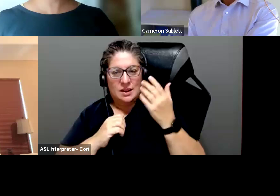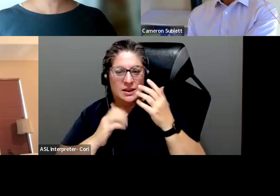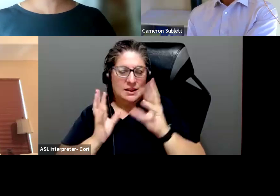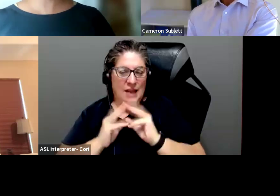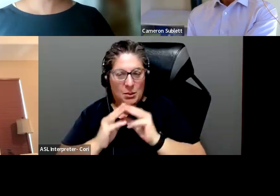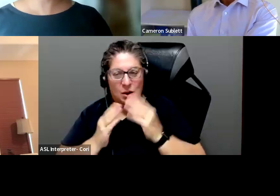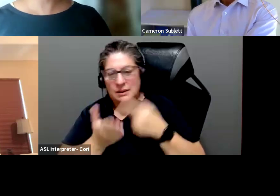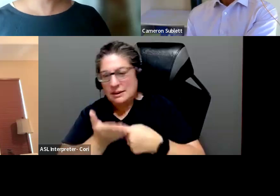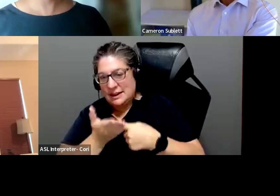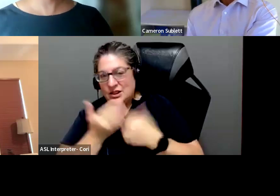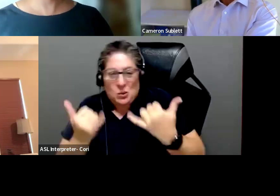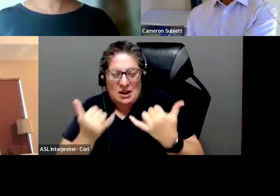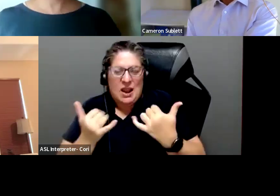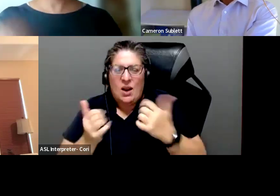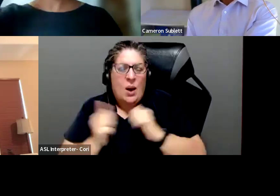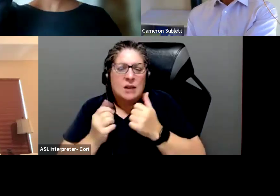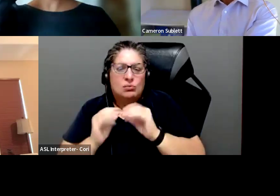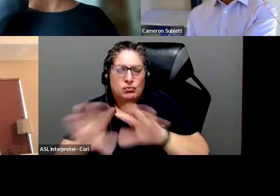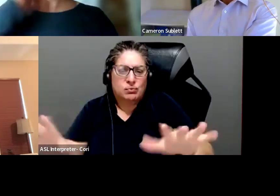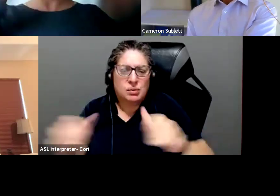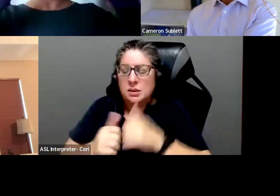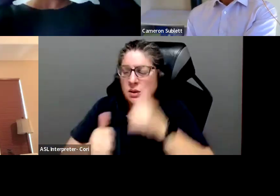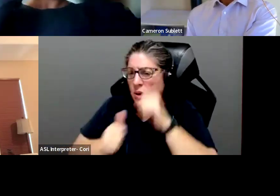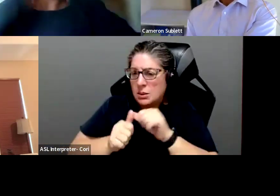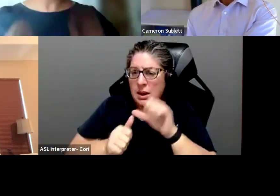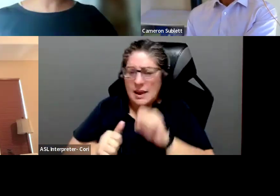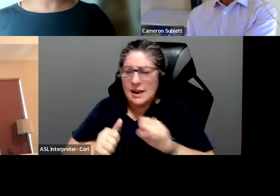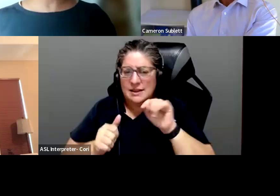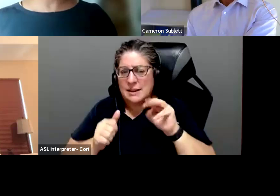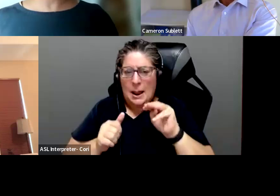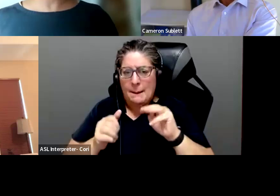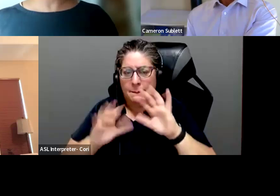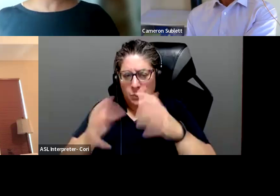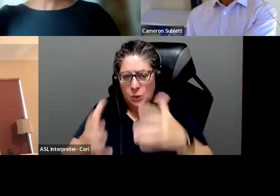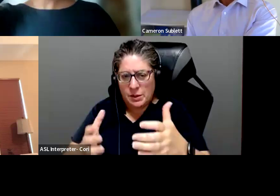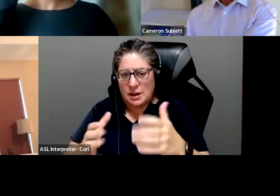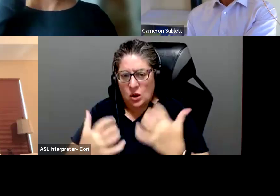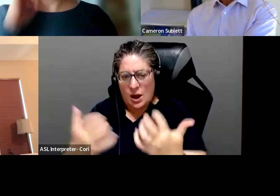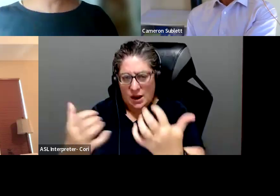discussion exchange we have here. Especially keeping in mind the S-STEM population audience. Yeah.